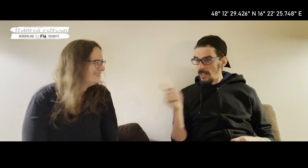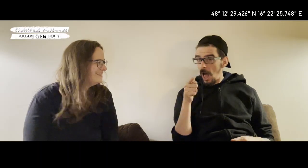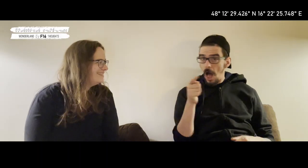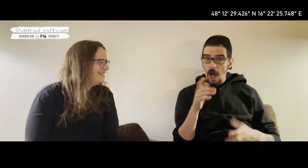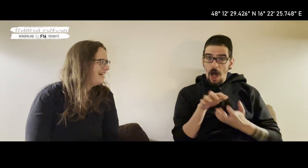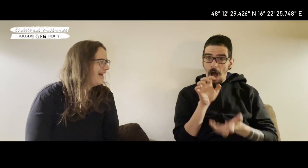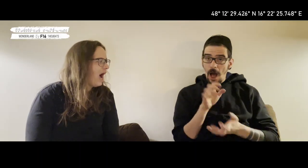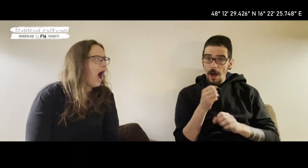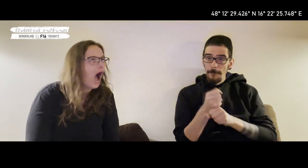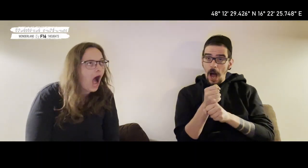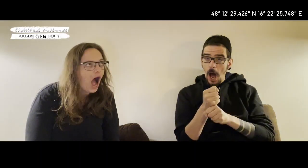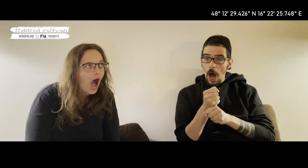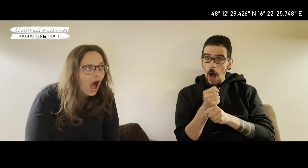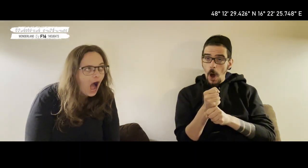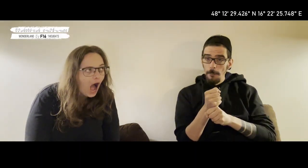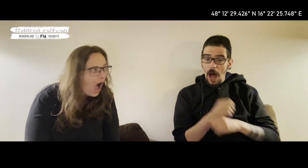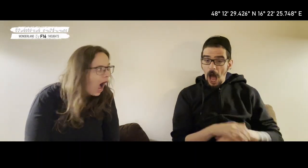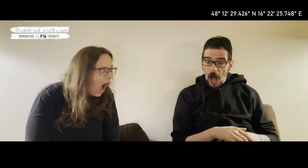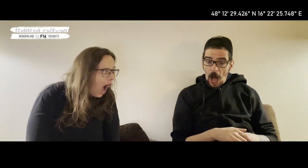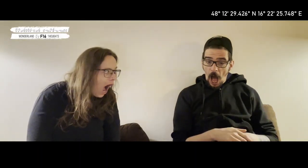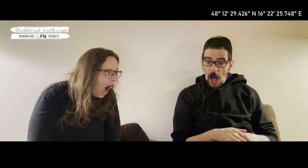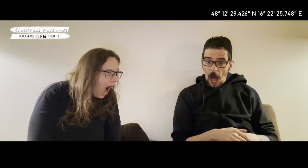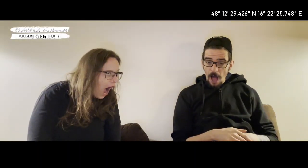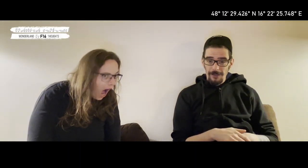The scream opens the mouth just as wide like the "A" tree.